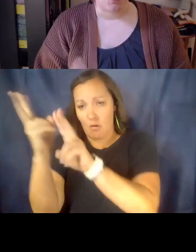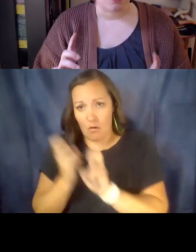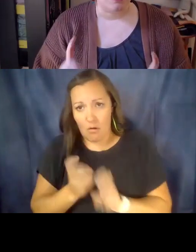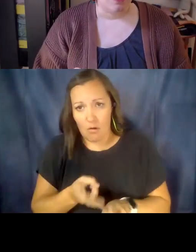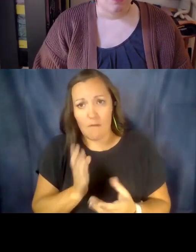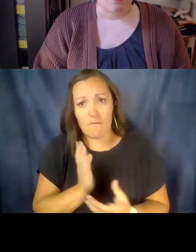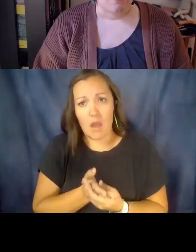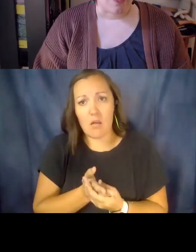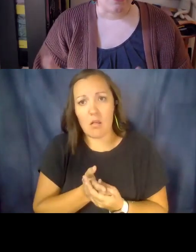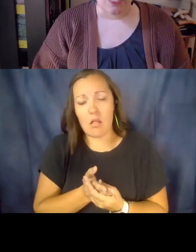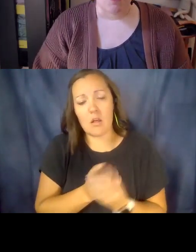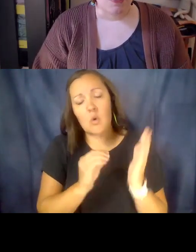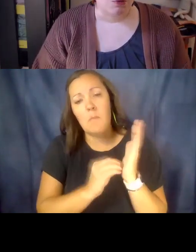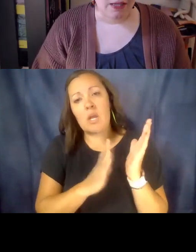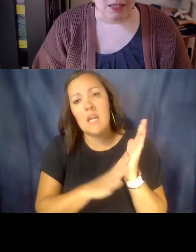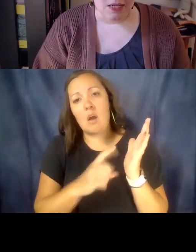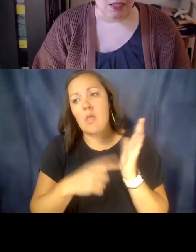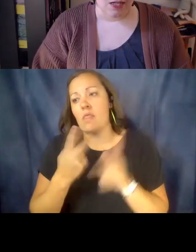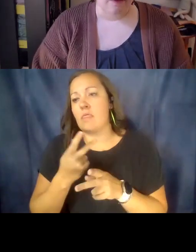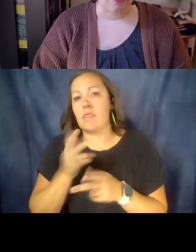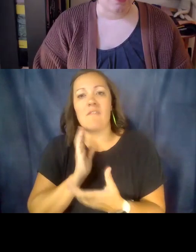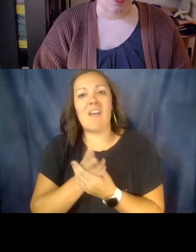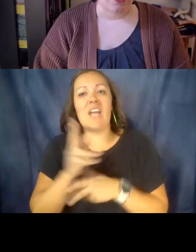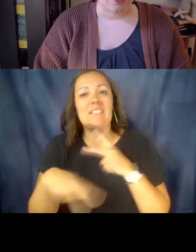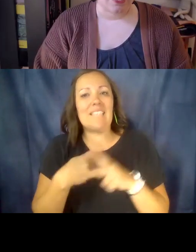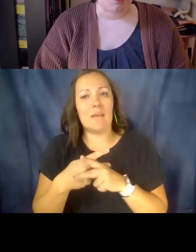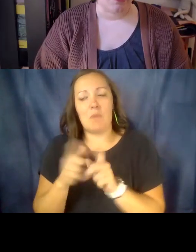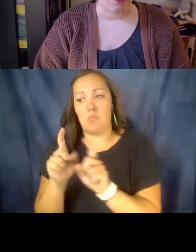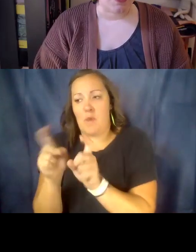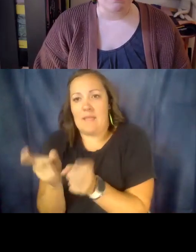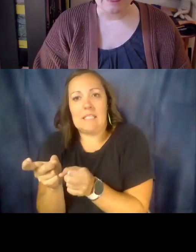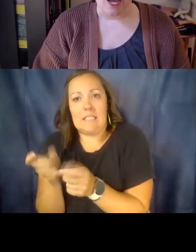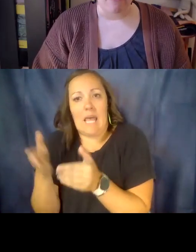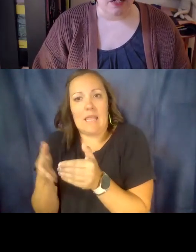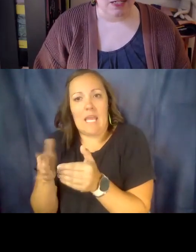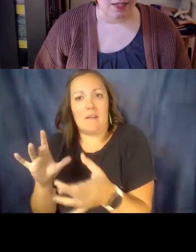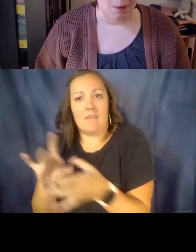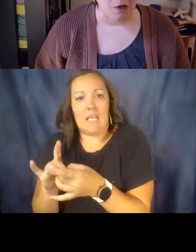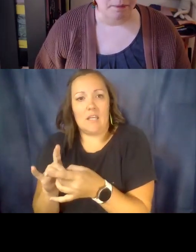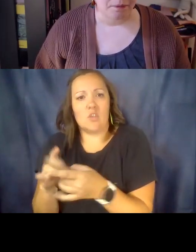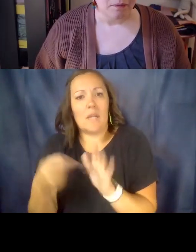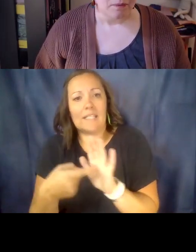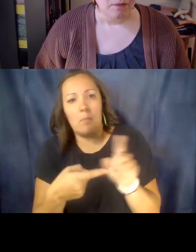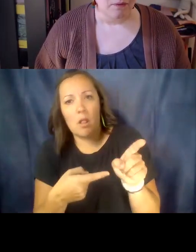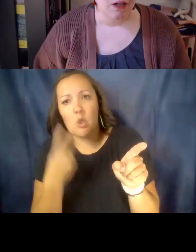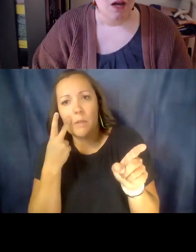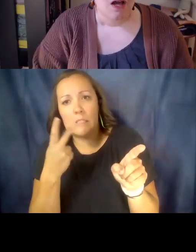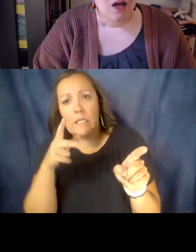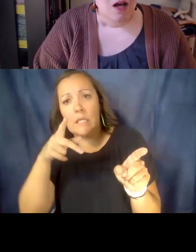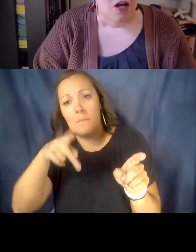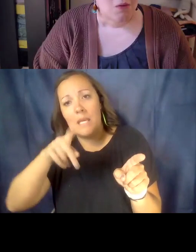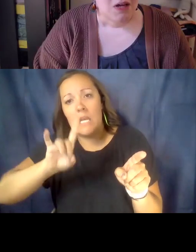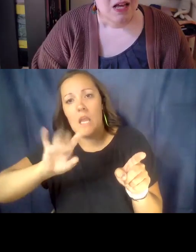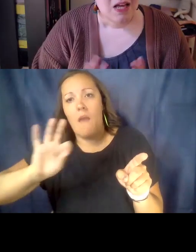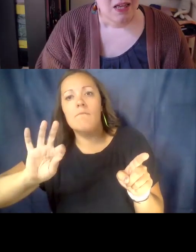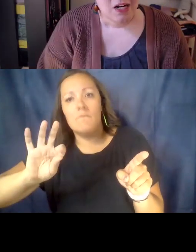put the file type in parentheses. So I have a link here that uses PDF as an example. Here's